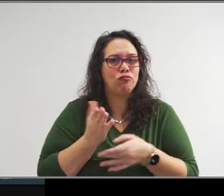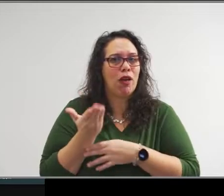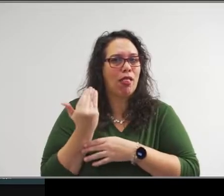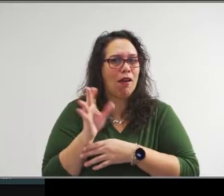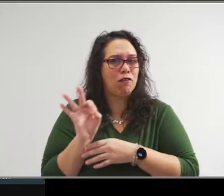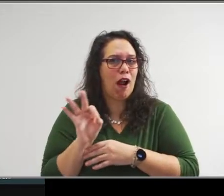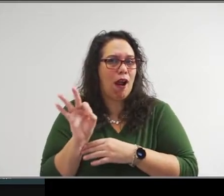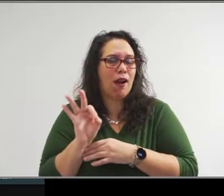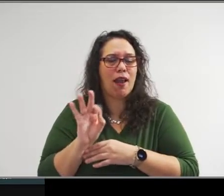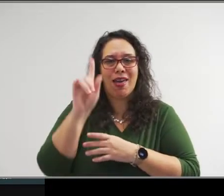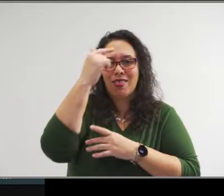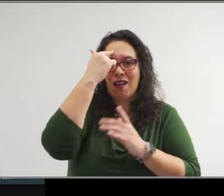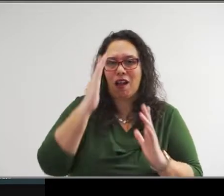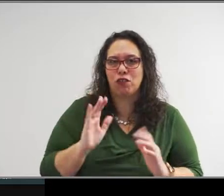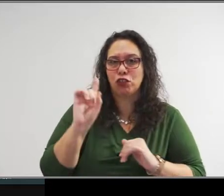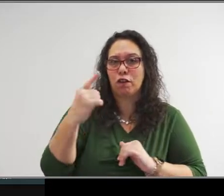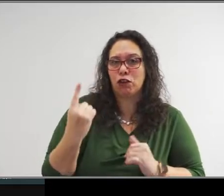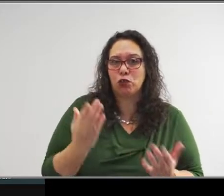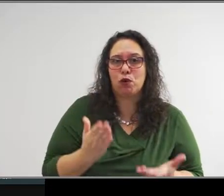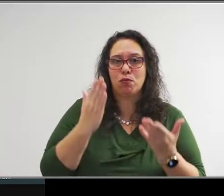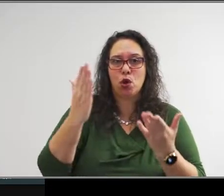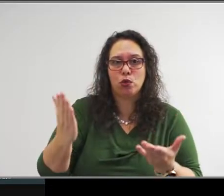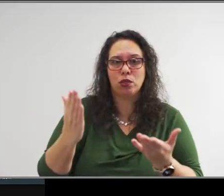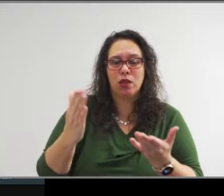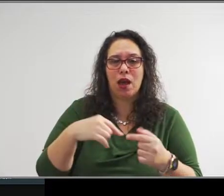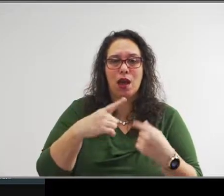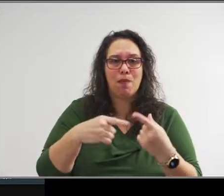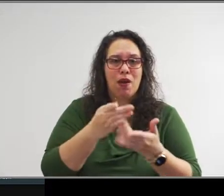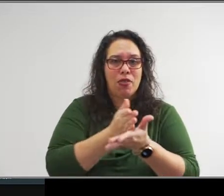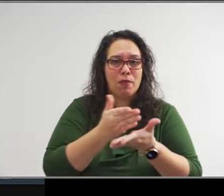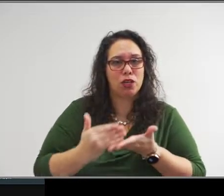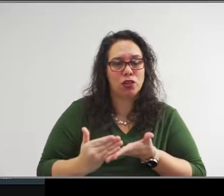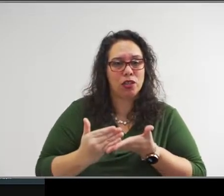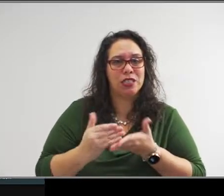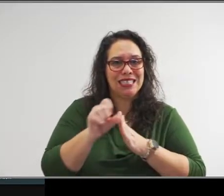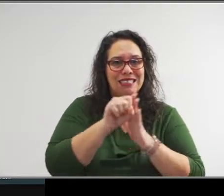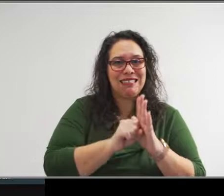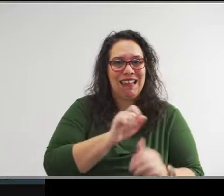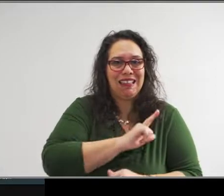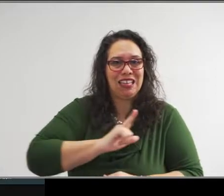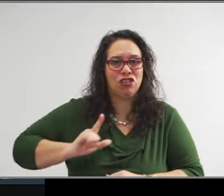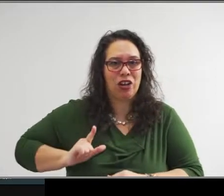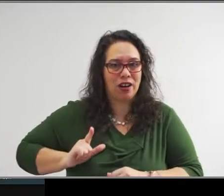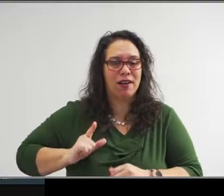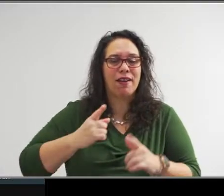This is the governor's first proposal on the budget to the state legislature. And this essentially kicks off